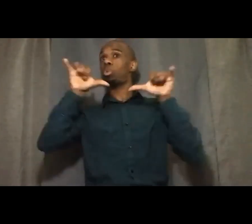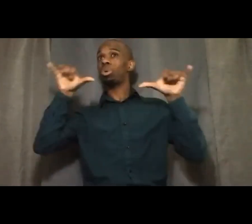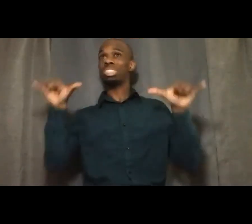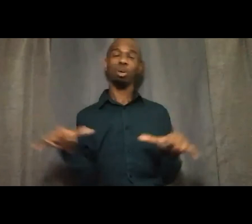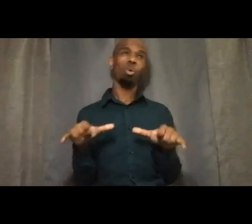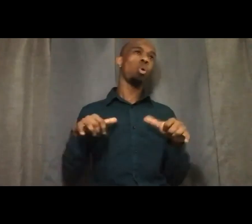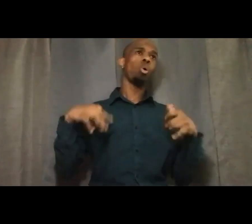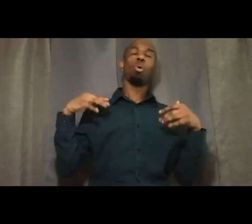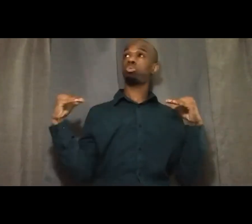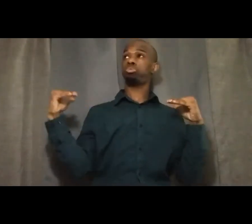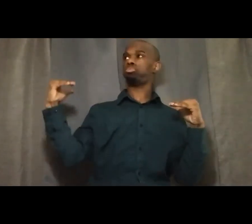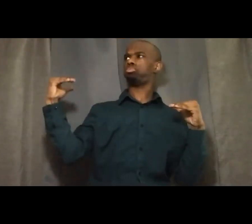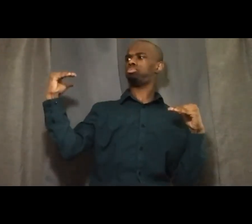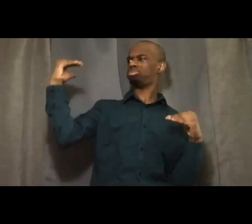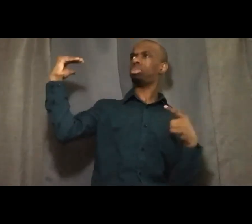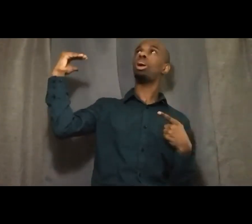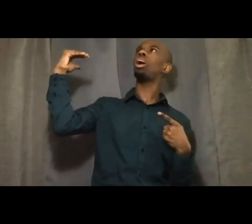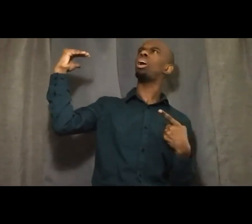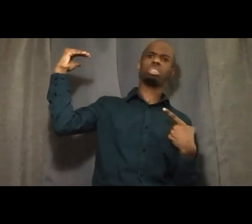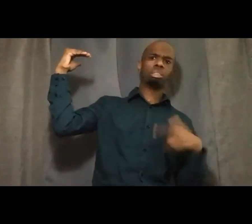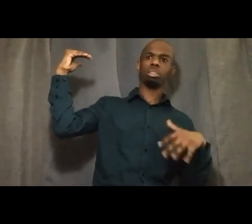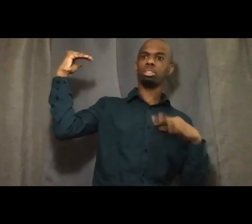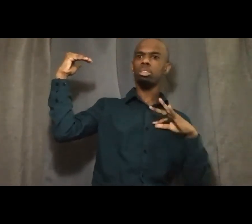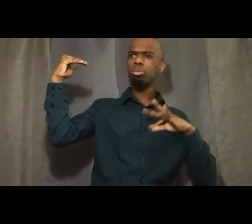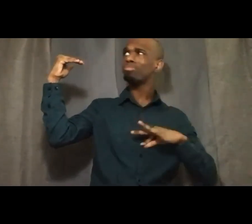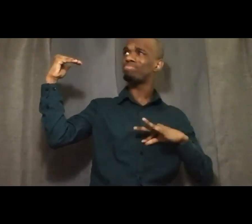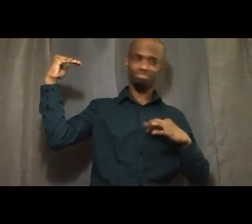we sometimes render ourselves impotent because we think